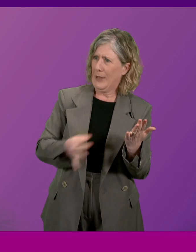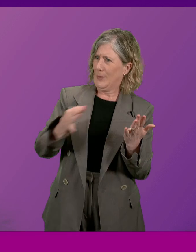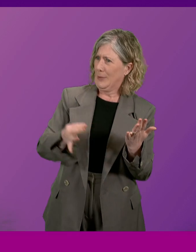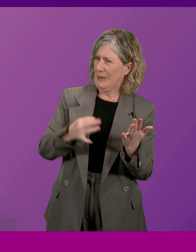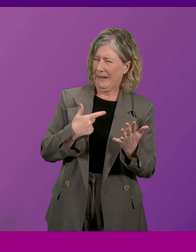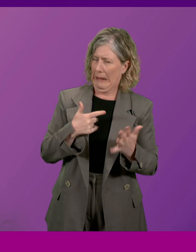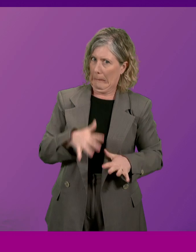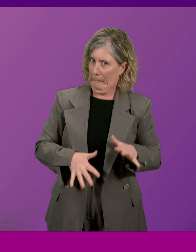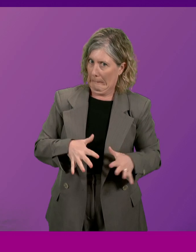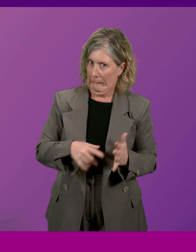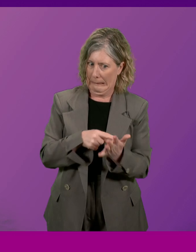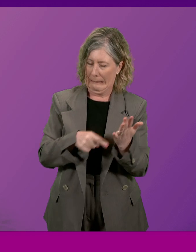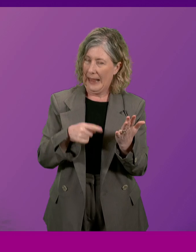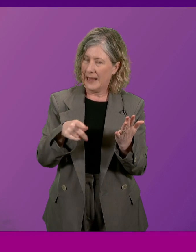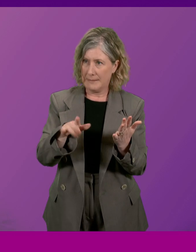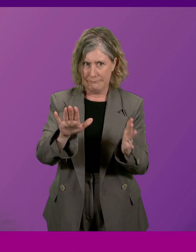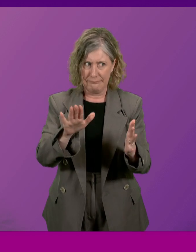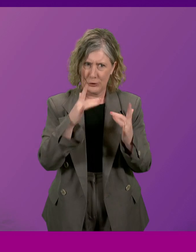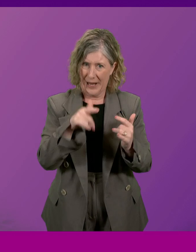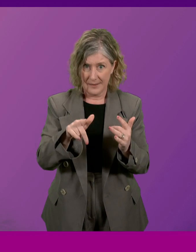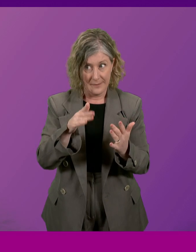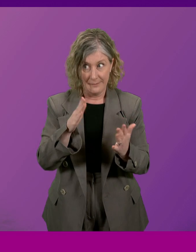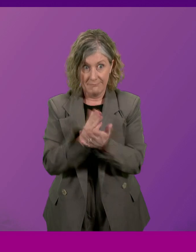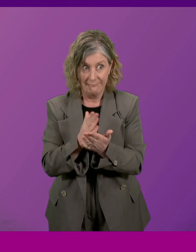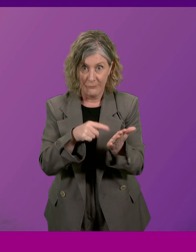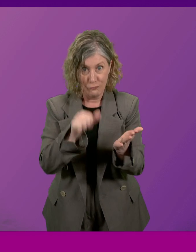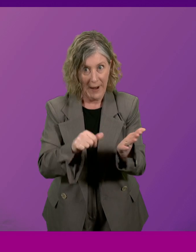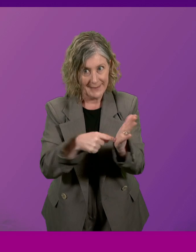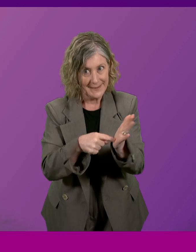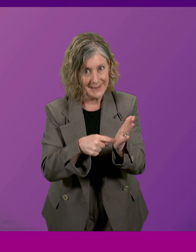so this wording had better be correct: I want to be clear that there will be no break in